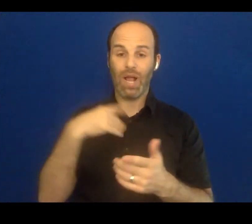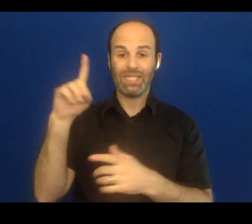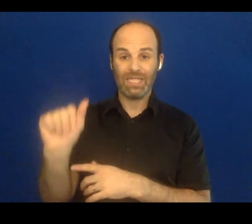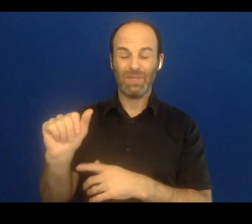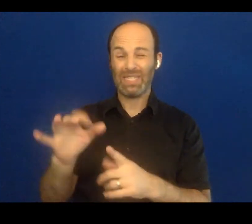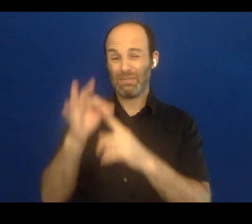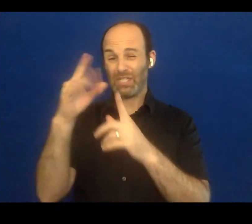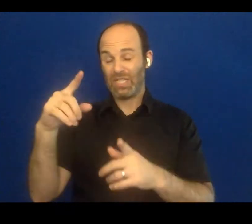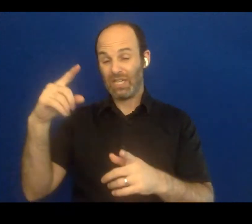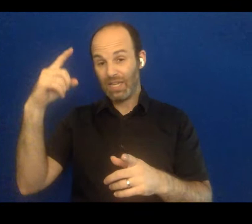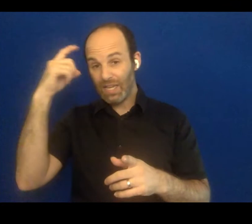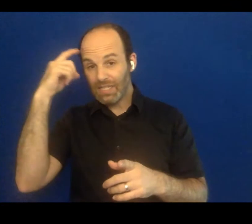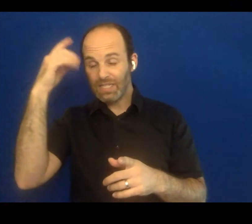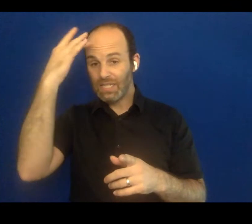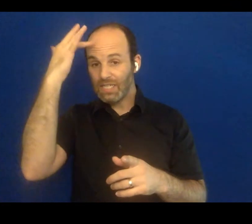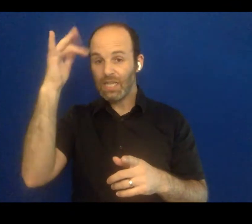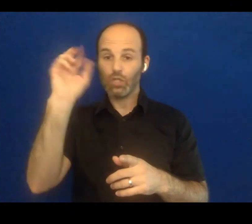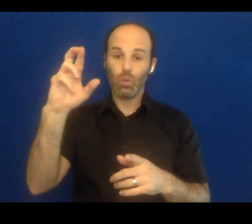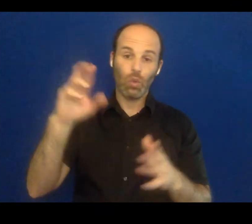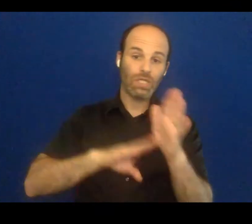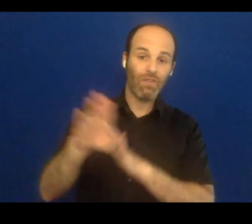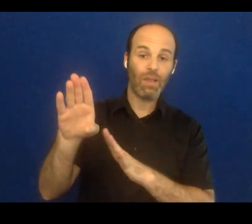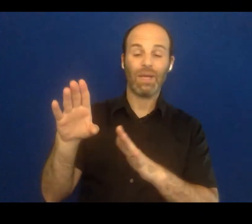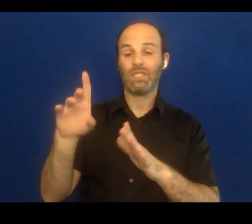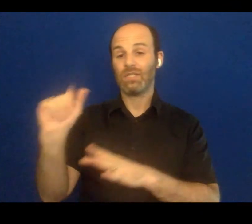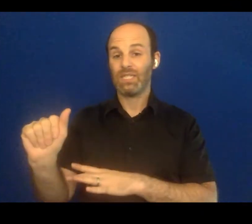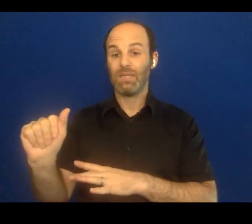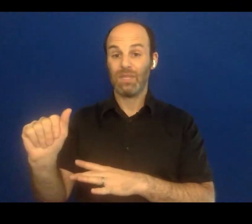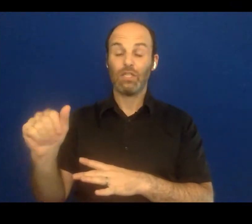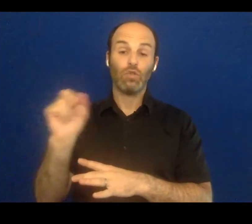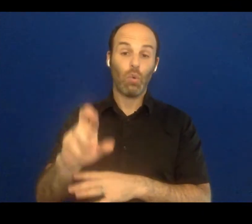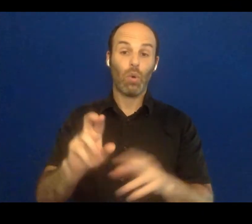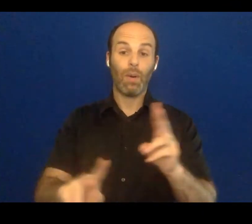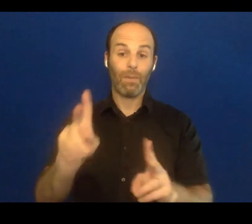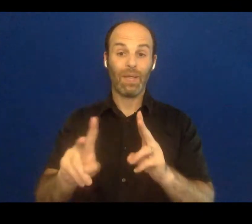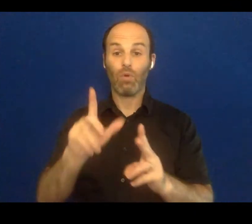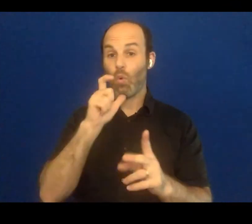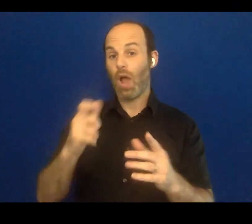WITH DISABILITY, AND PARTICULARLY PEOPLE WITH